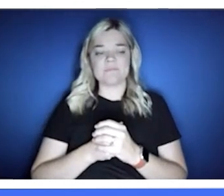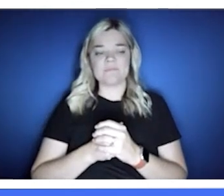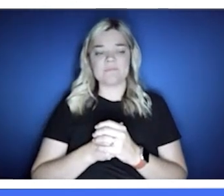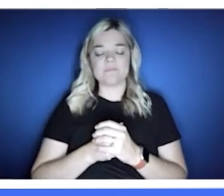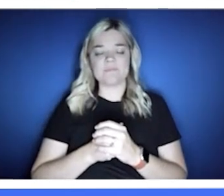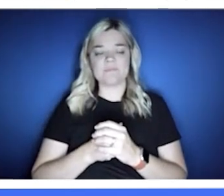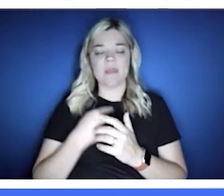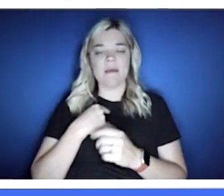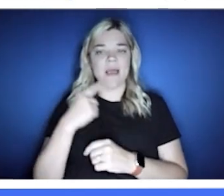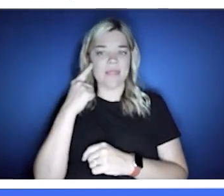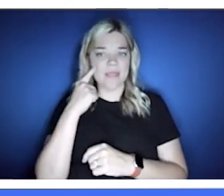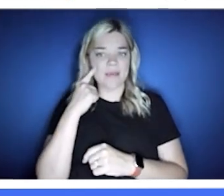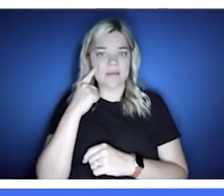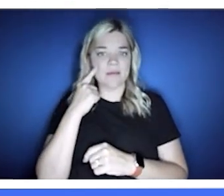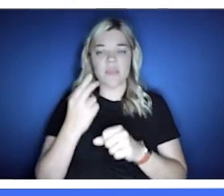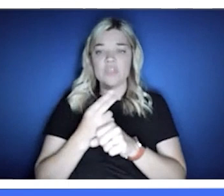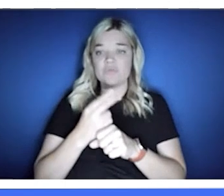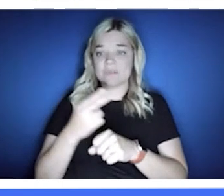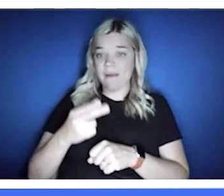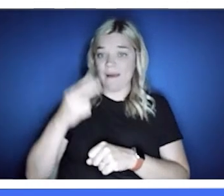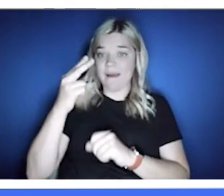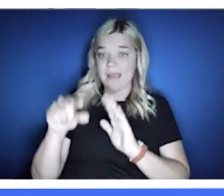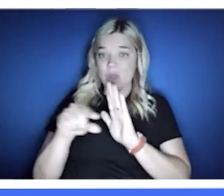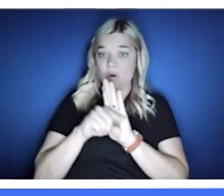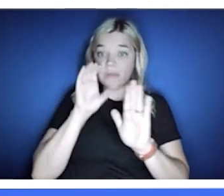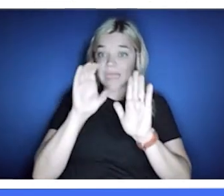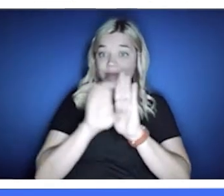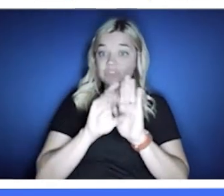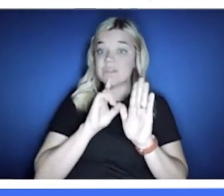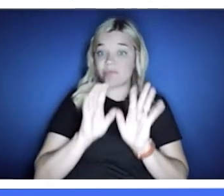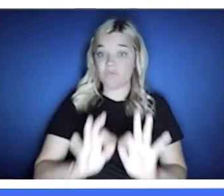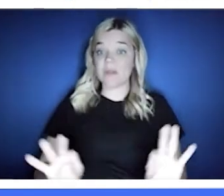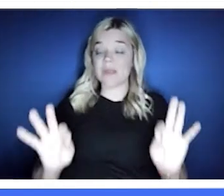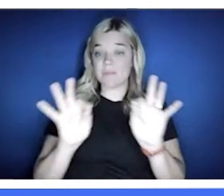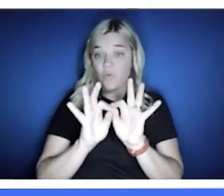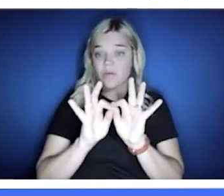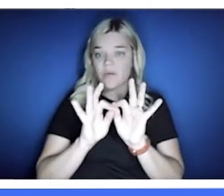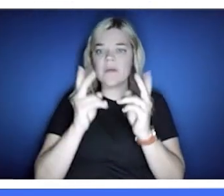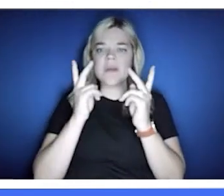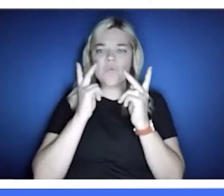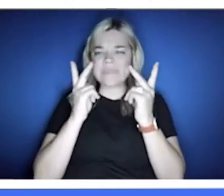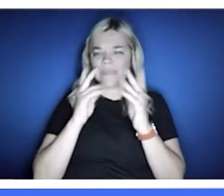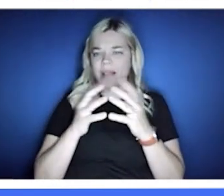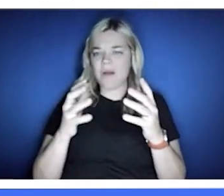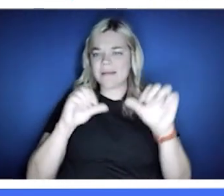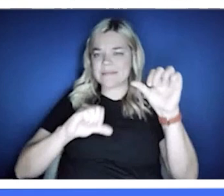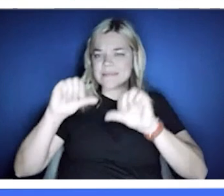I think using high quality images is really important. We see a lot in like science exams that you